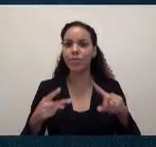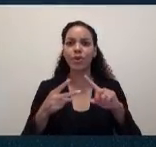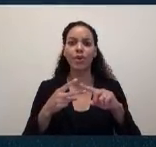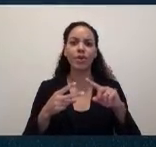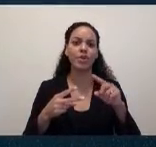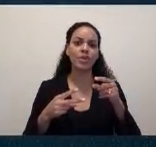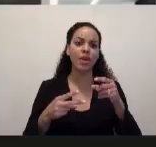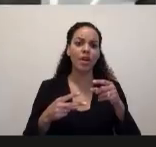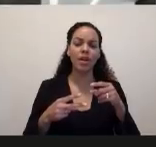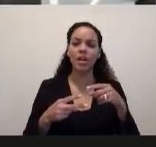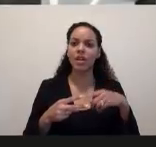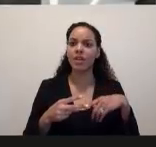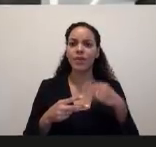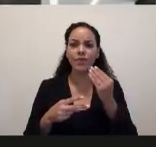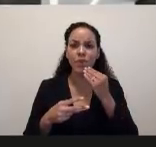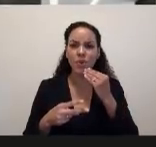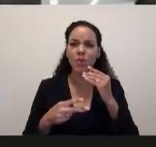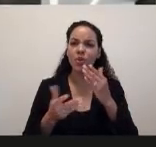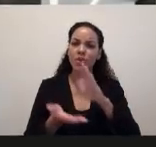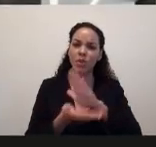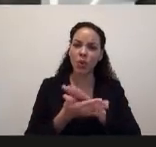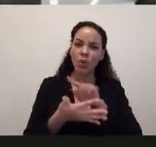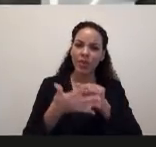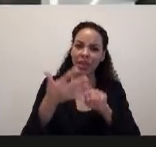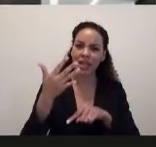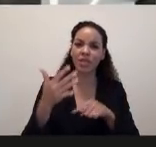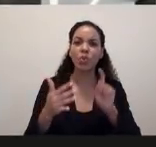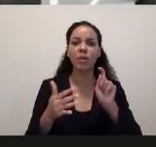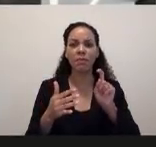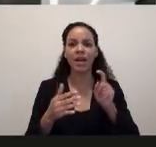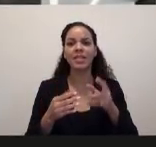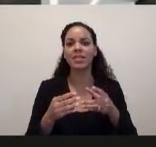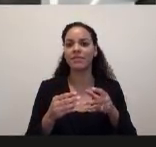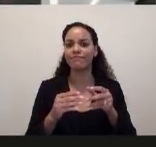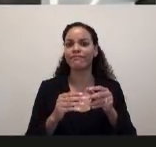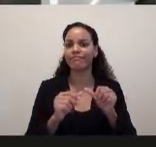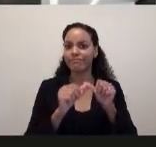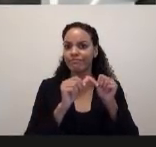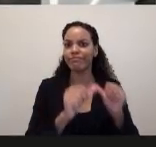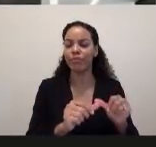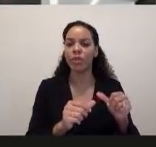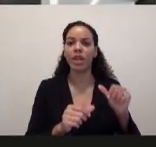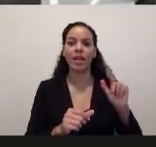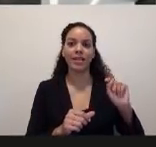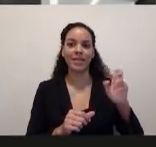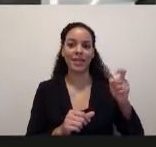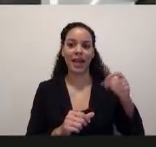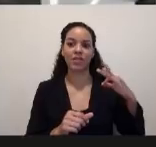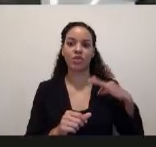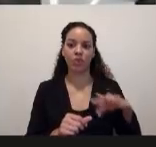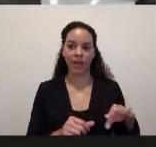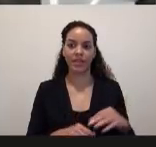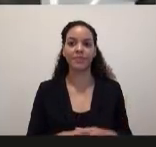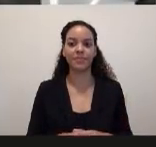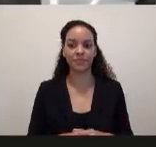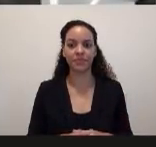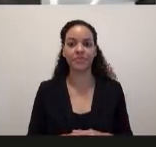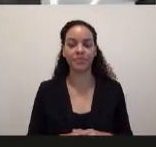We must extend these critical tax credits as we work to build back better, and to really implement the Biden-Harris agenda.